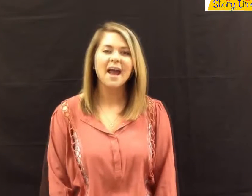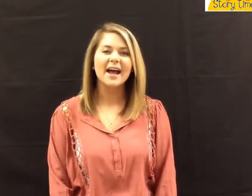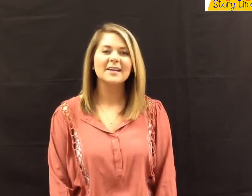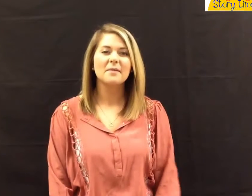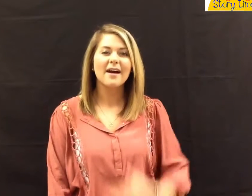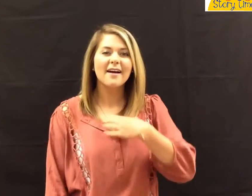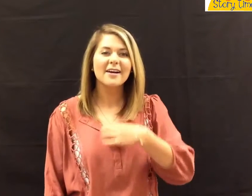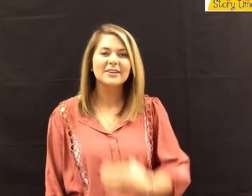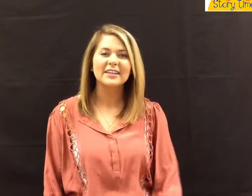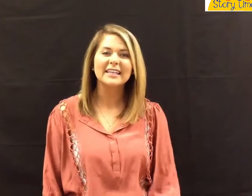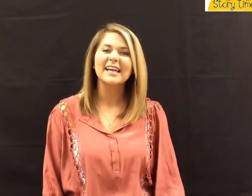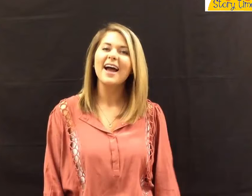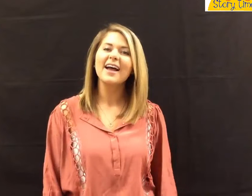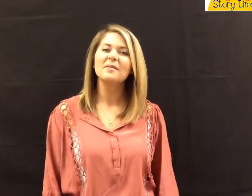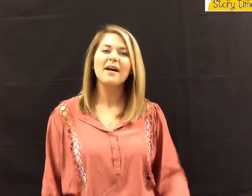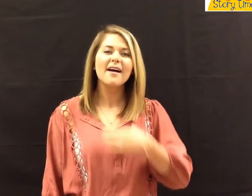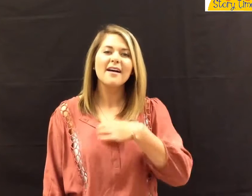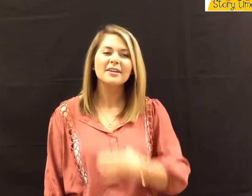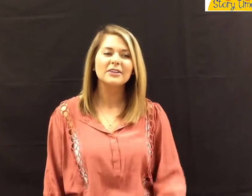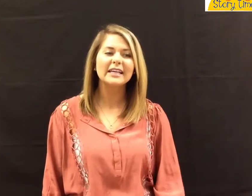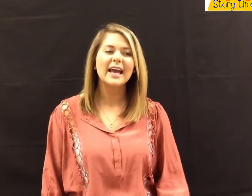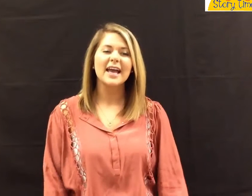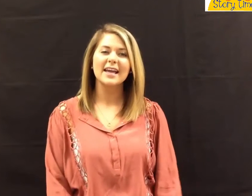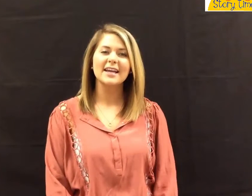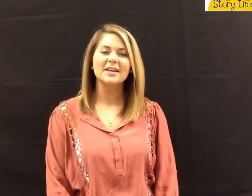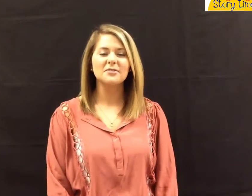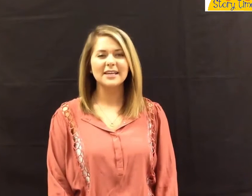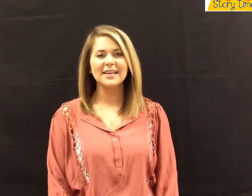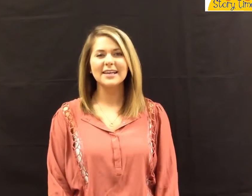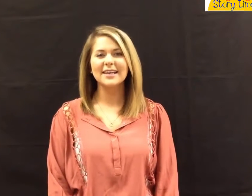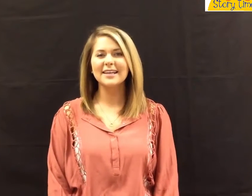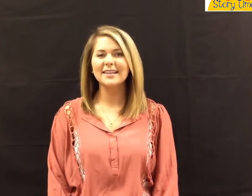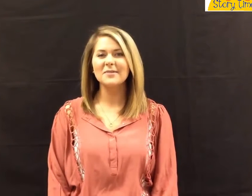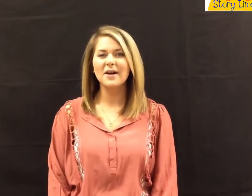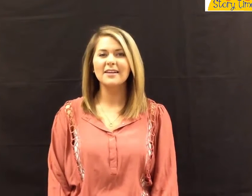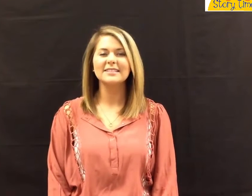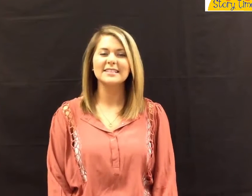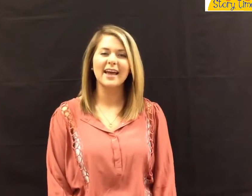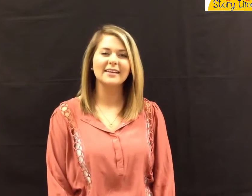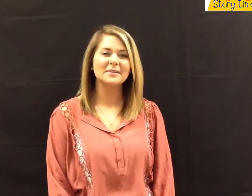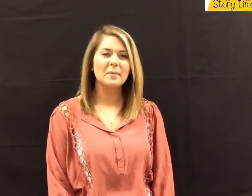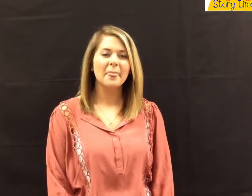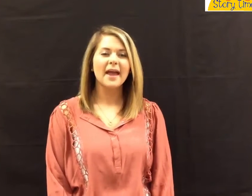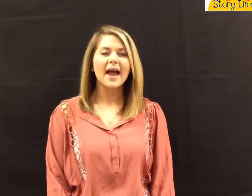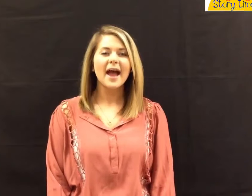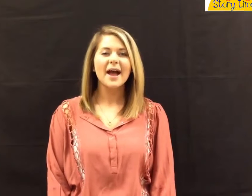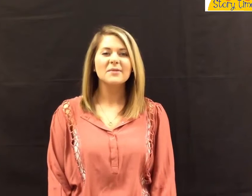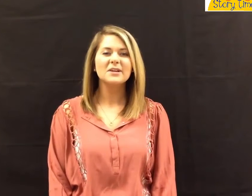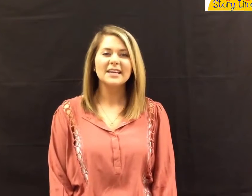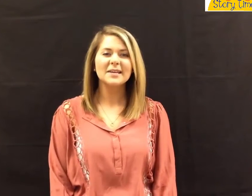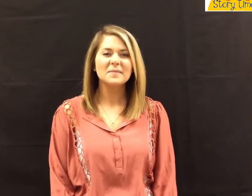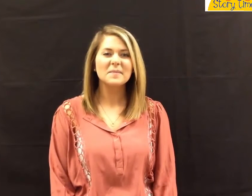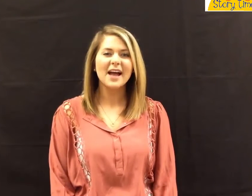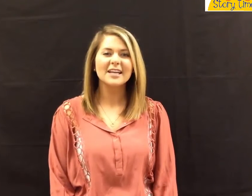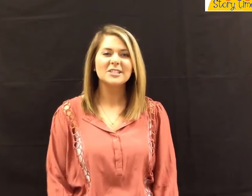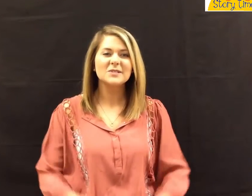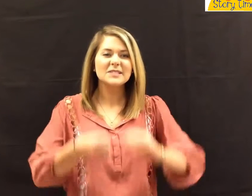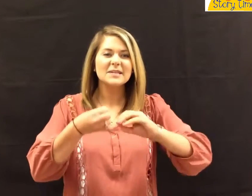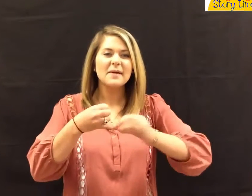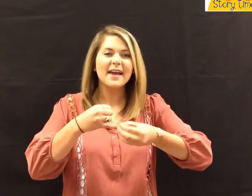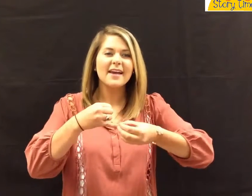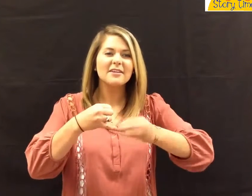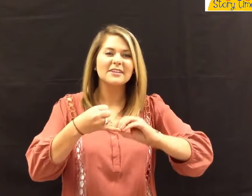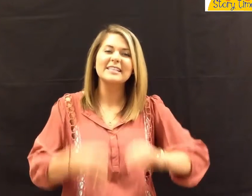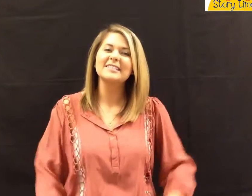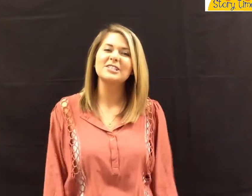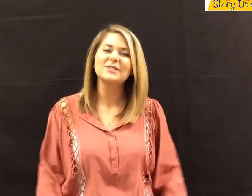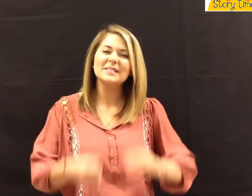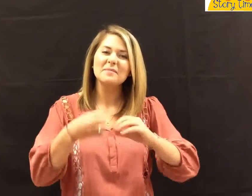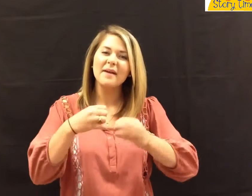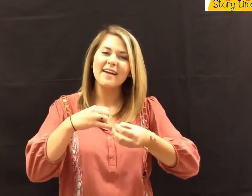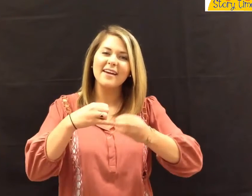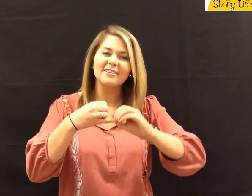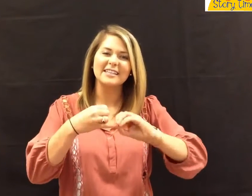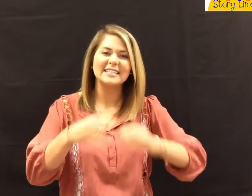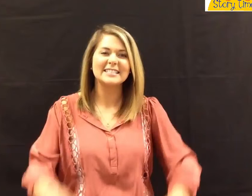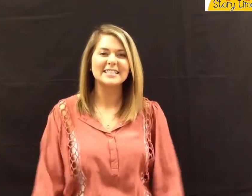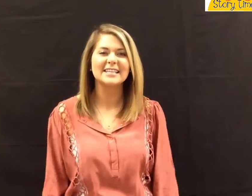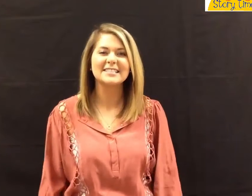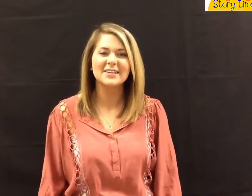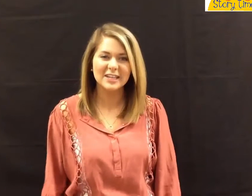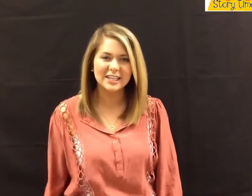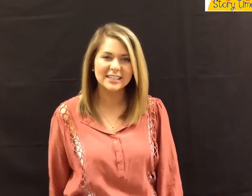I am hungry, I am hungry, and I really want a snack. I will eat my juicy berries, juicy berries taste so good.